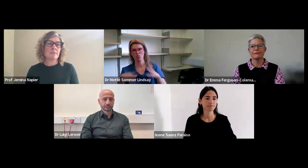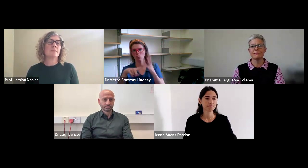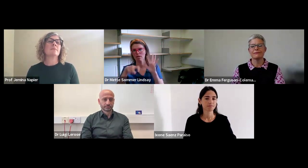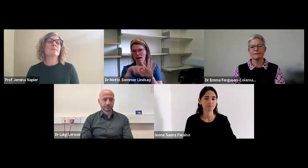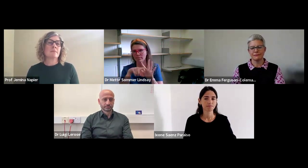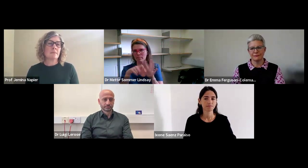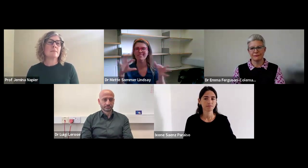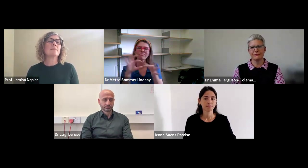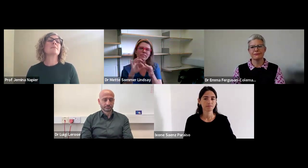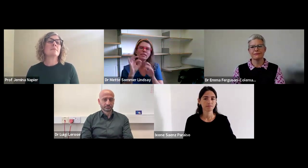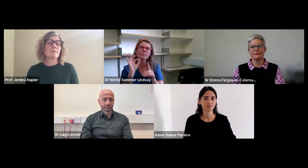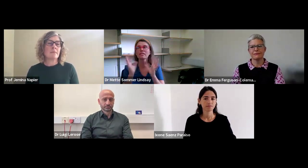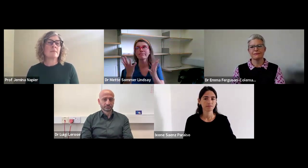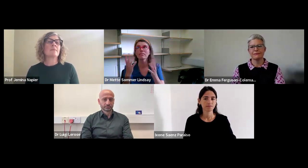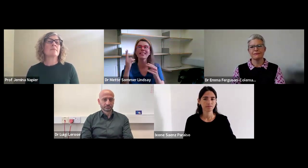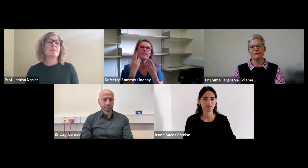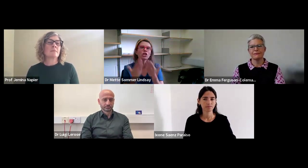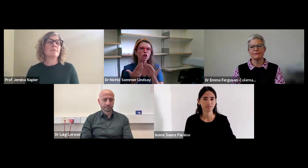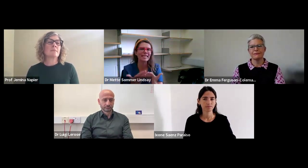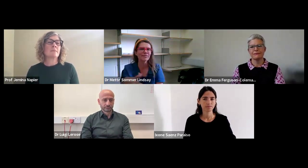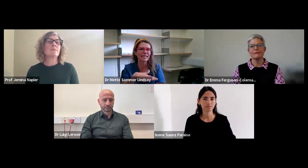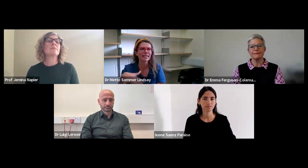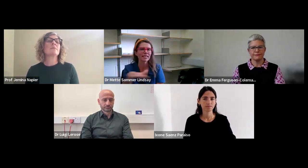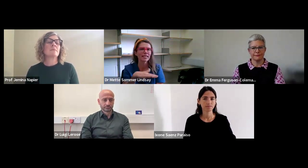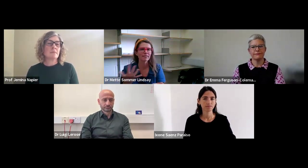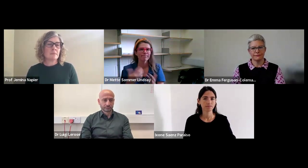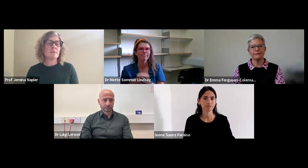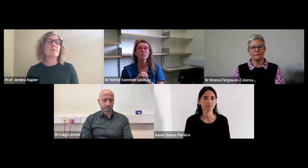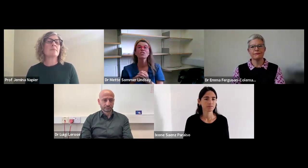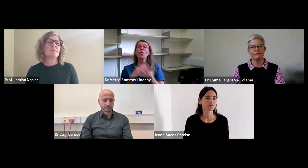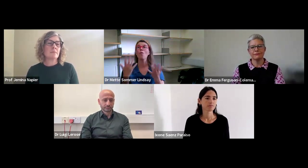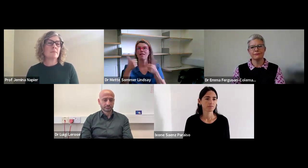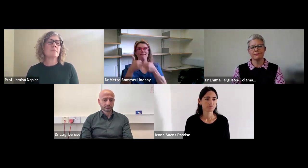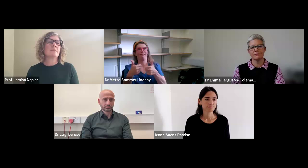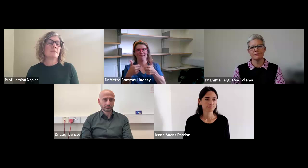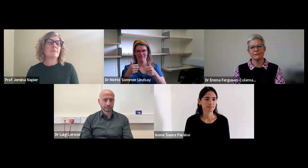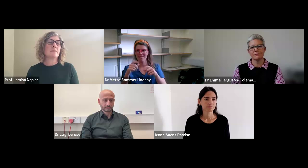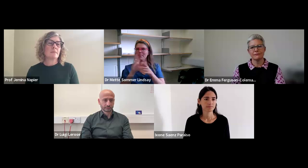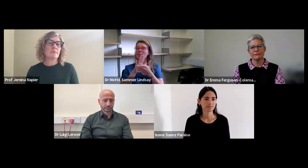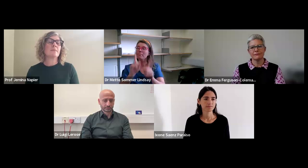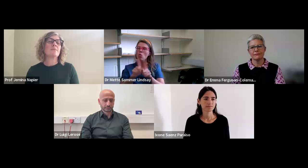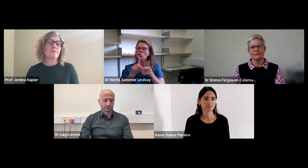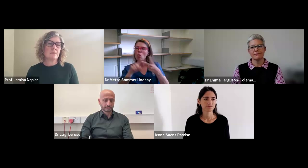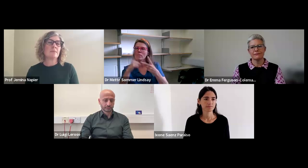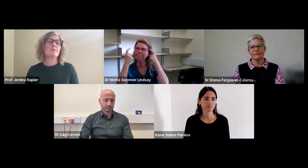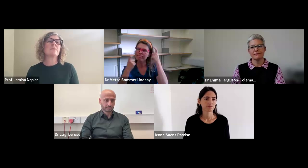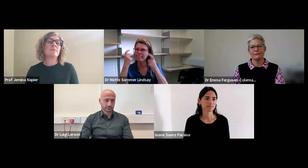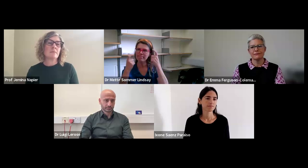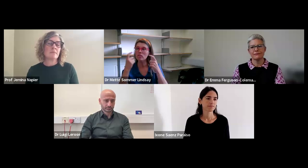to do PhDs and that's something for us to be able to aspire to and that's a great thing at a basic